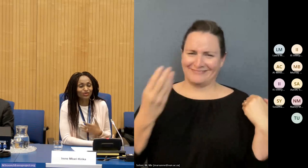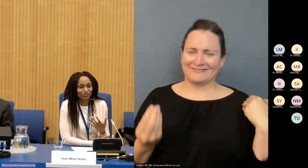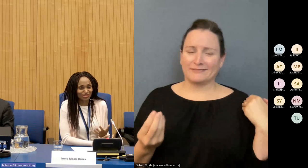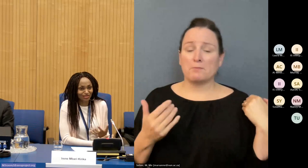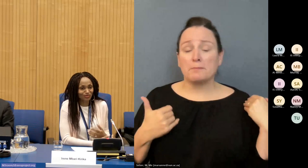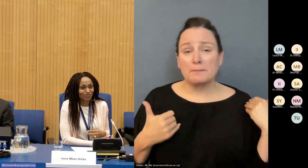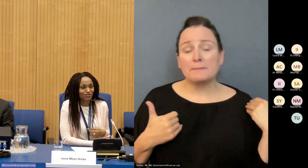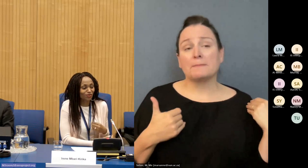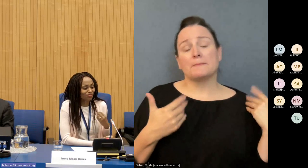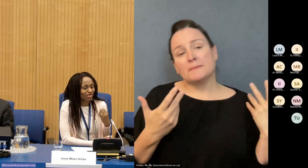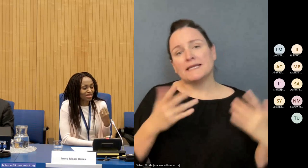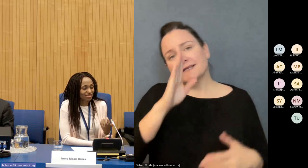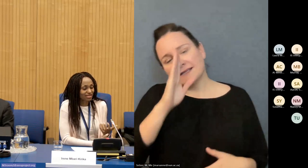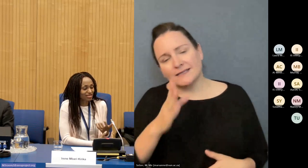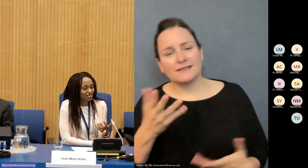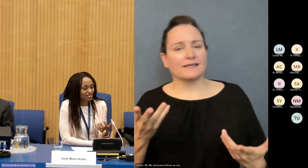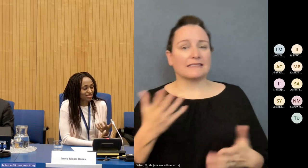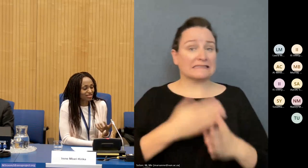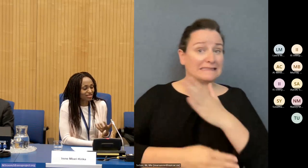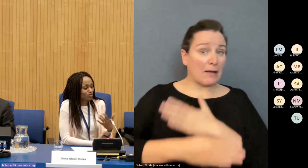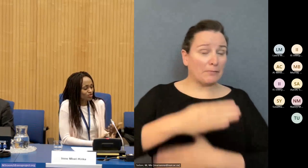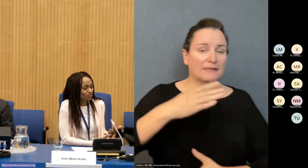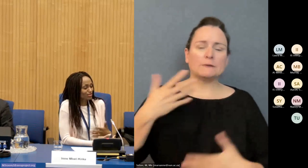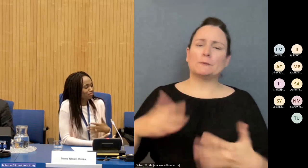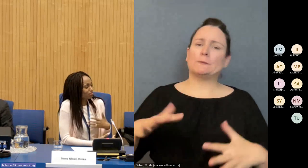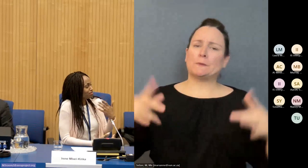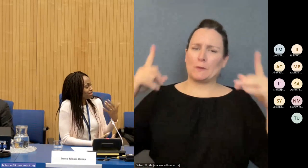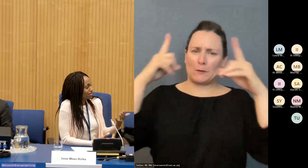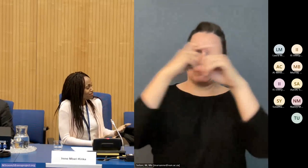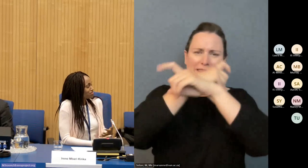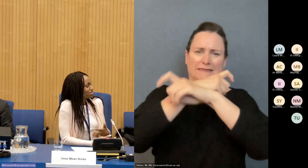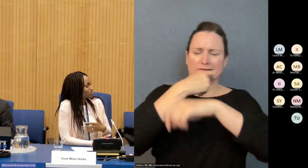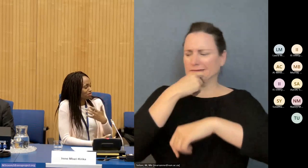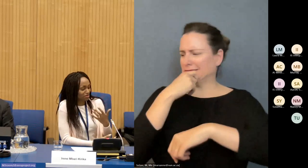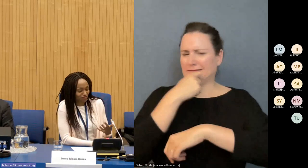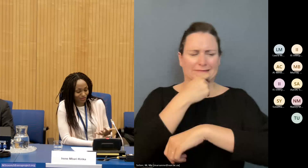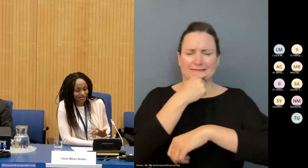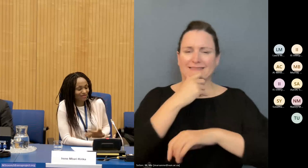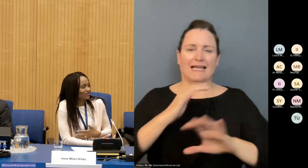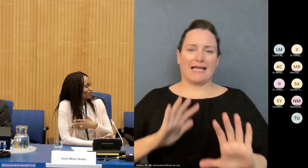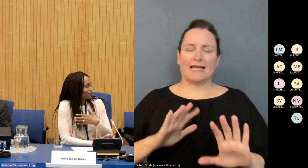cannot do it alone. So let's identify what roles are played by the government, by private sector,